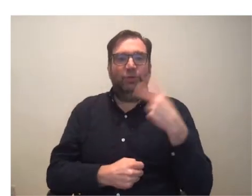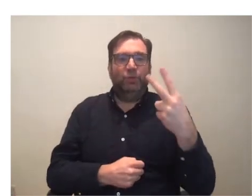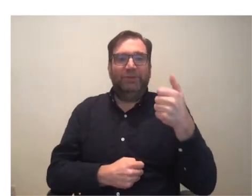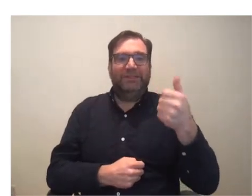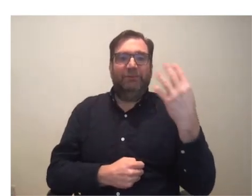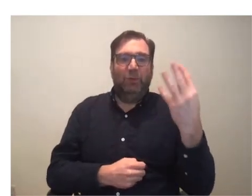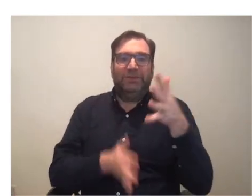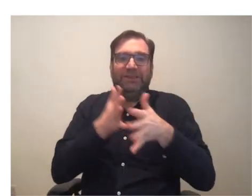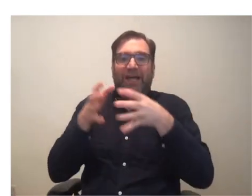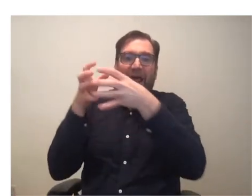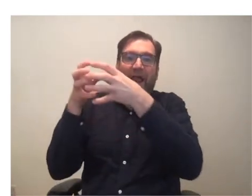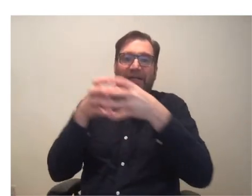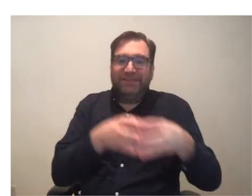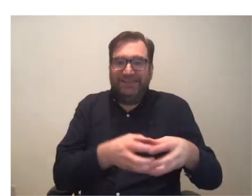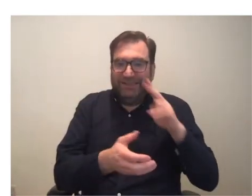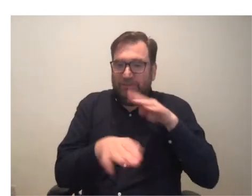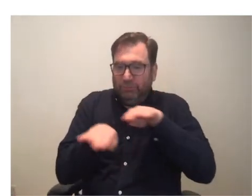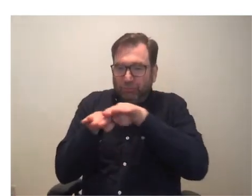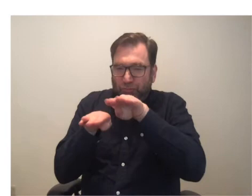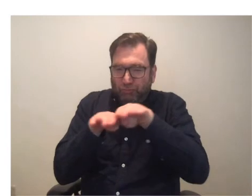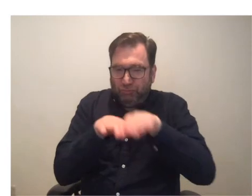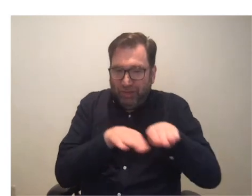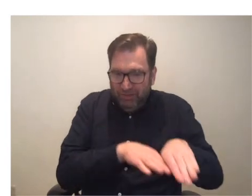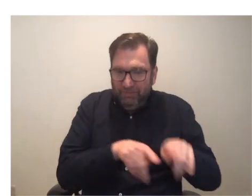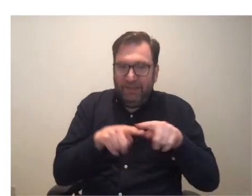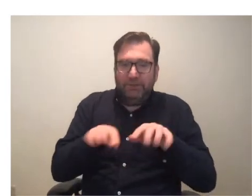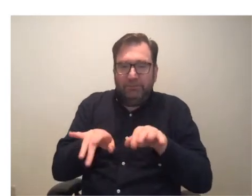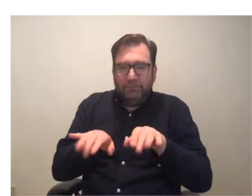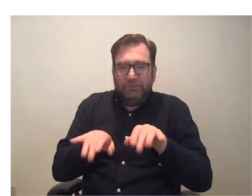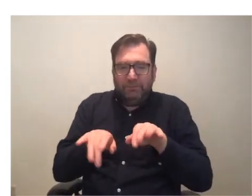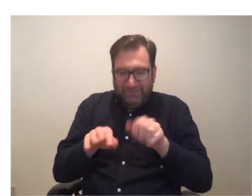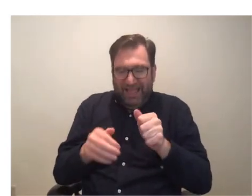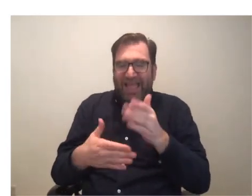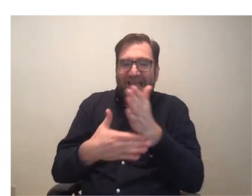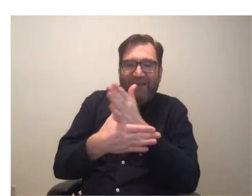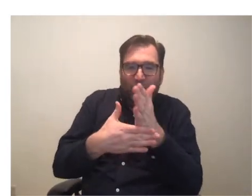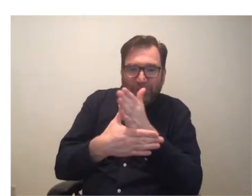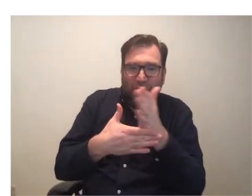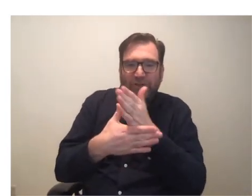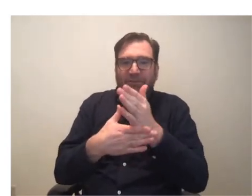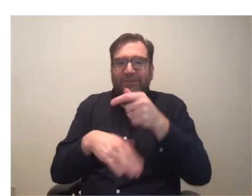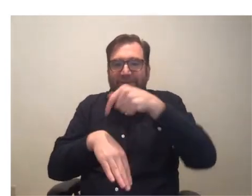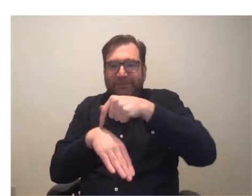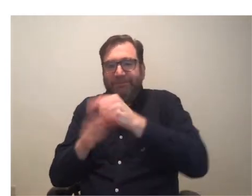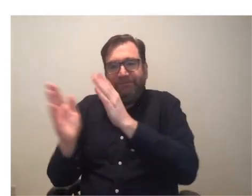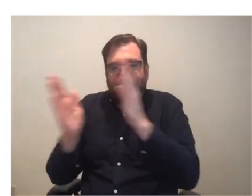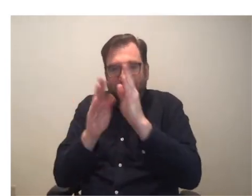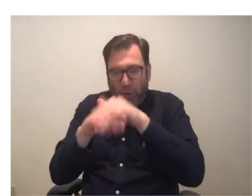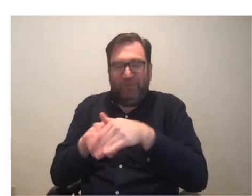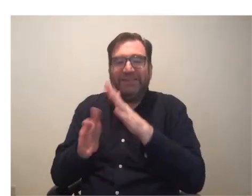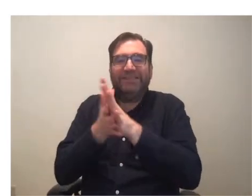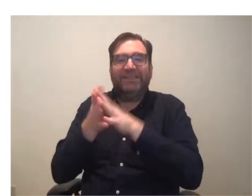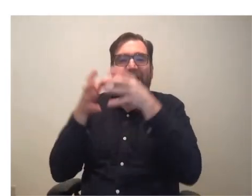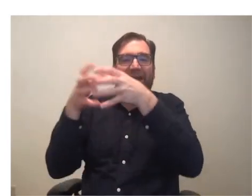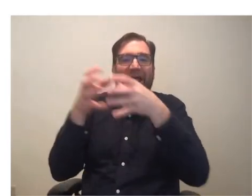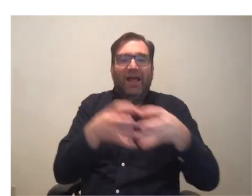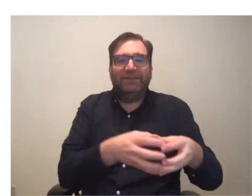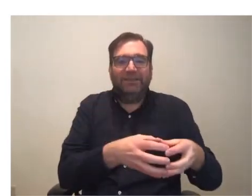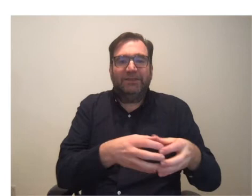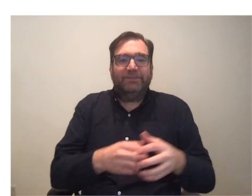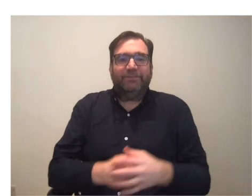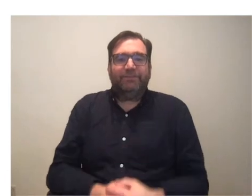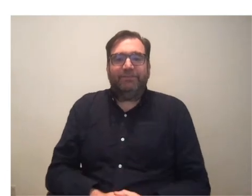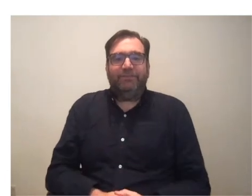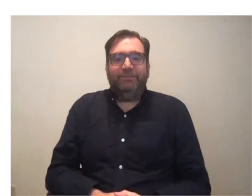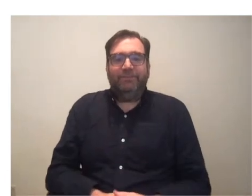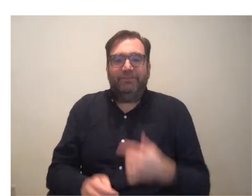with 264 sign classes seen during training and computing the mean average precision over sign classes.